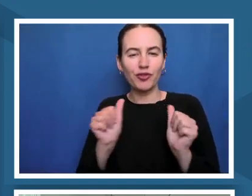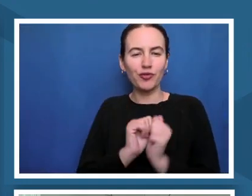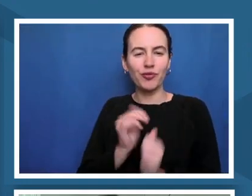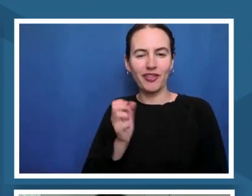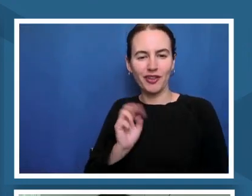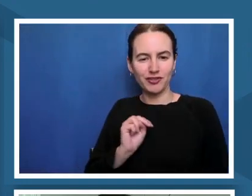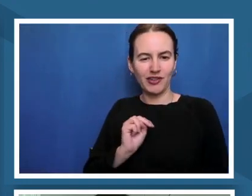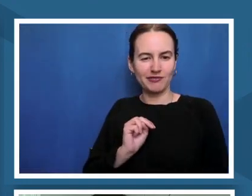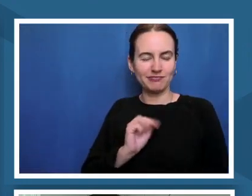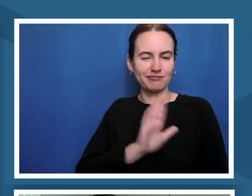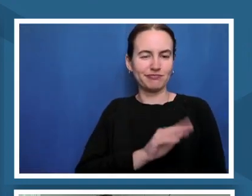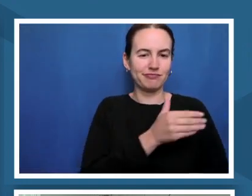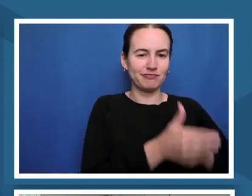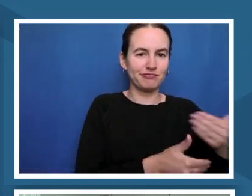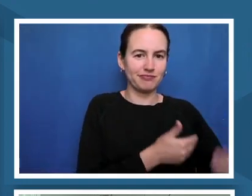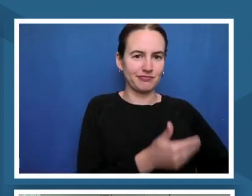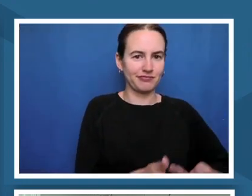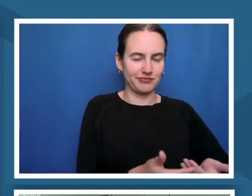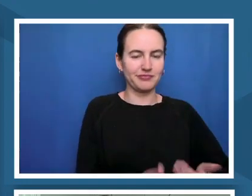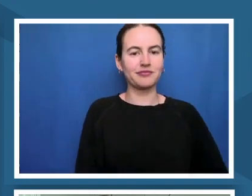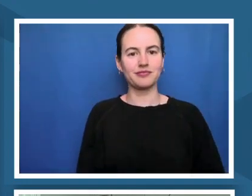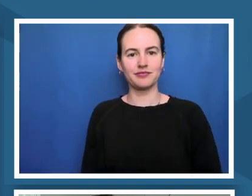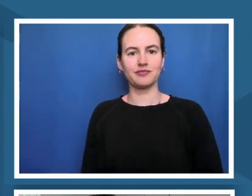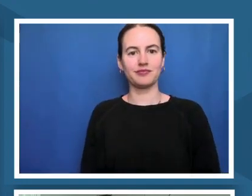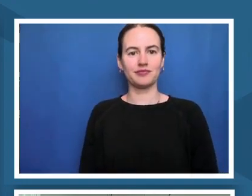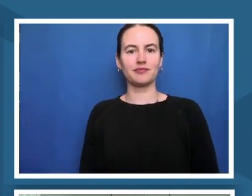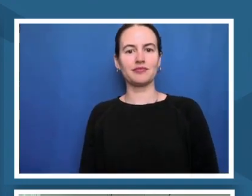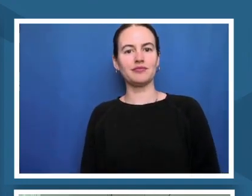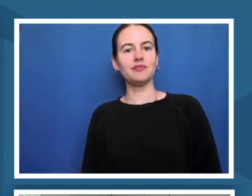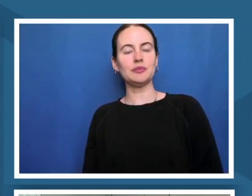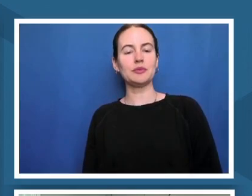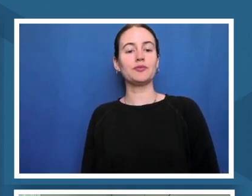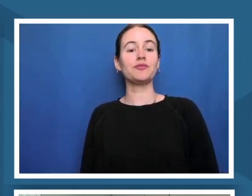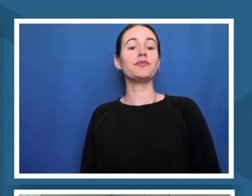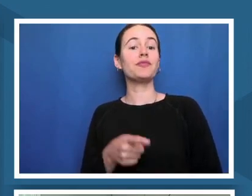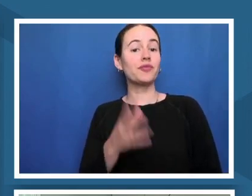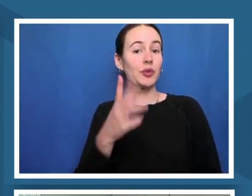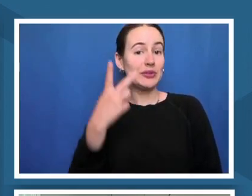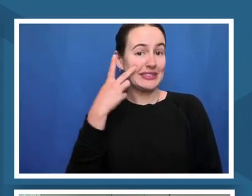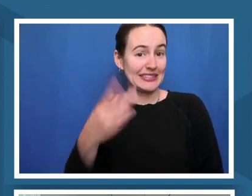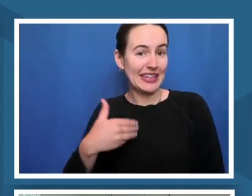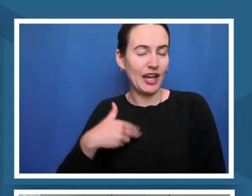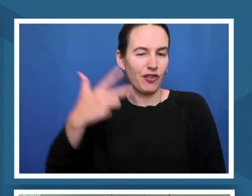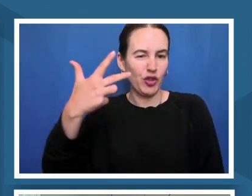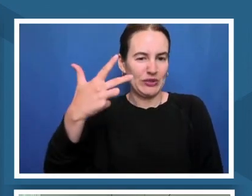so if you'll push ahead one and activate the animation you'll see we have three